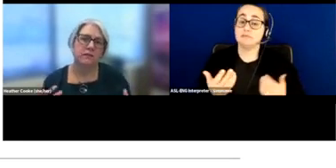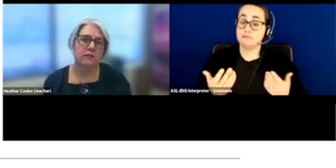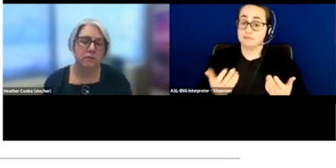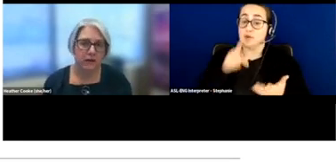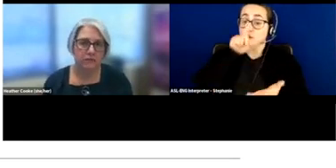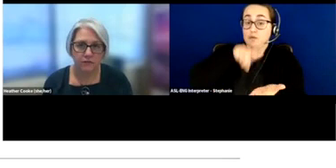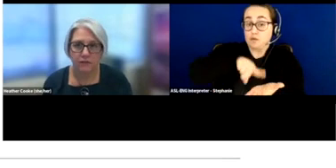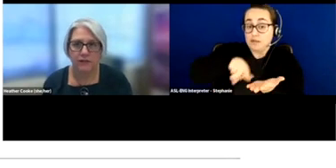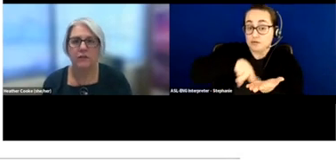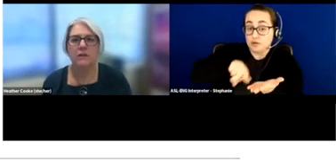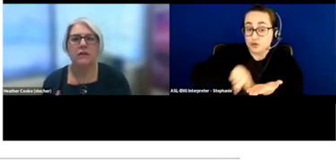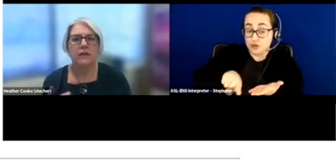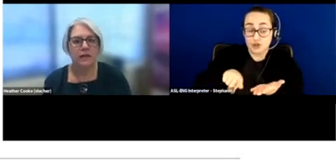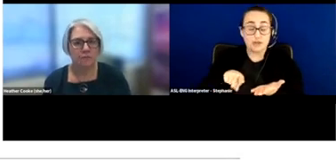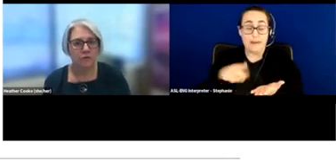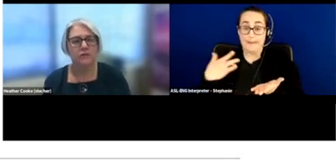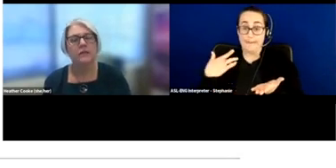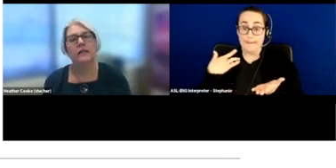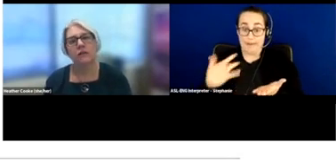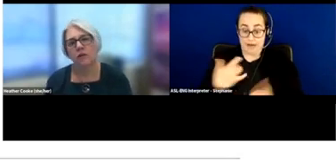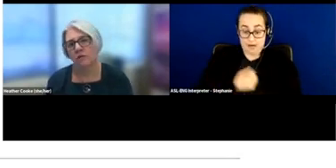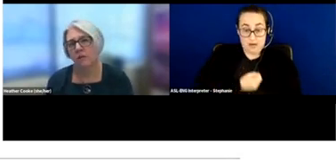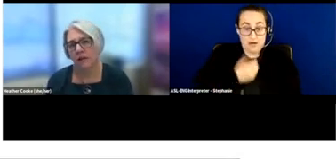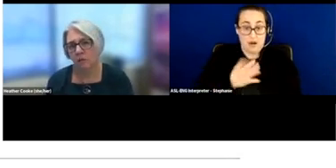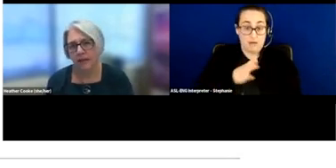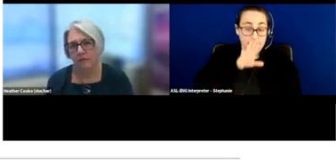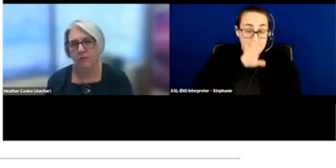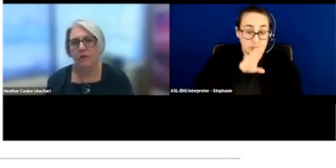express frustration and emotion in non threatening ways, so they